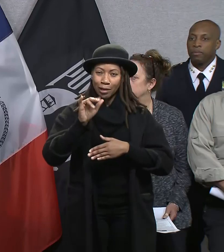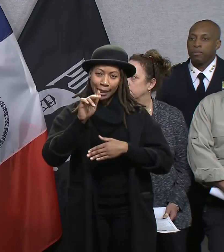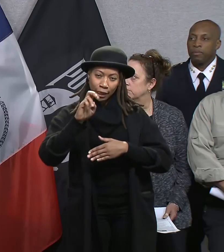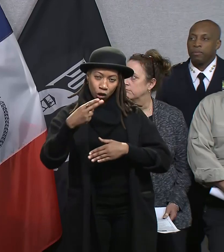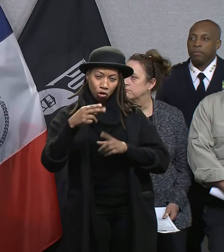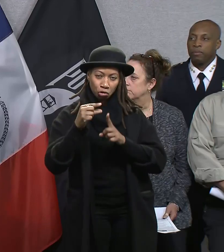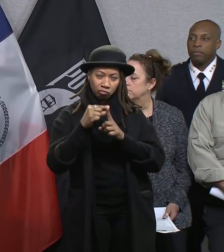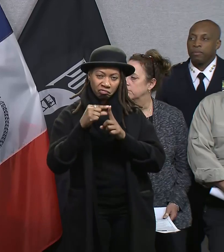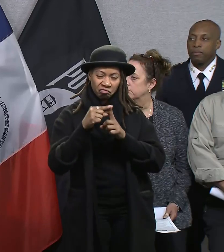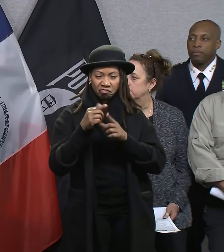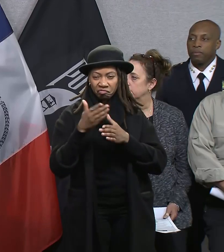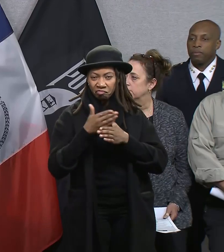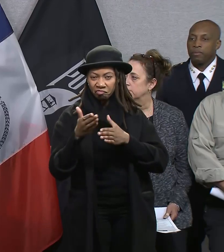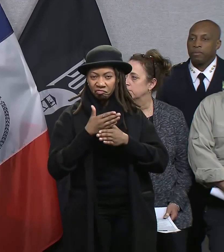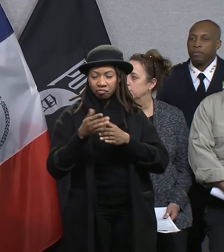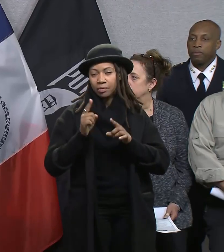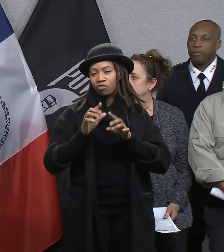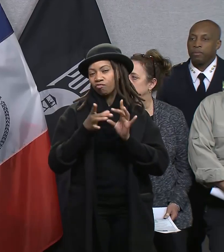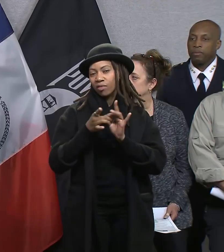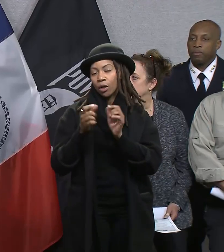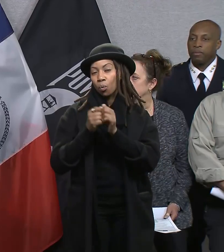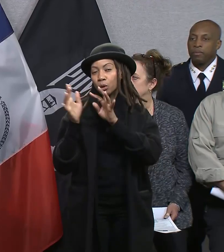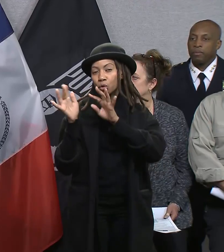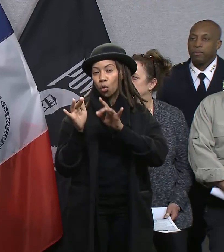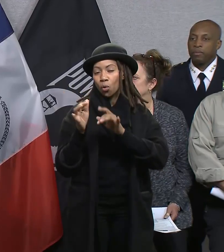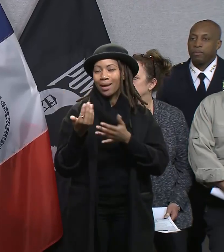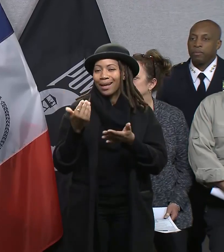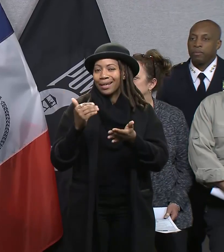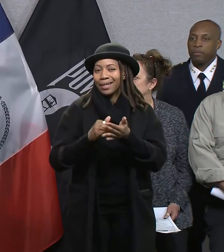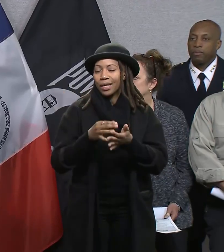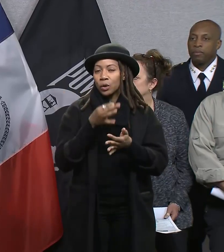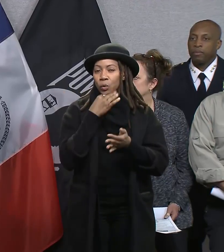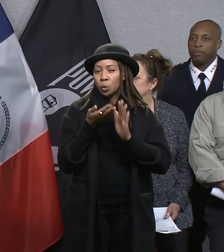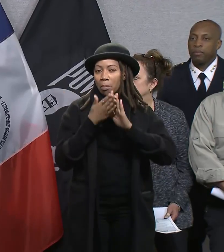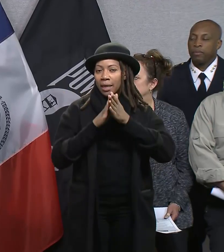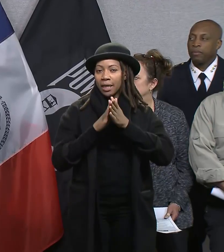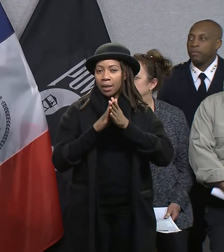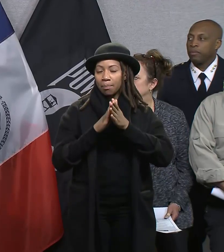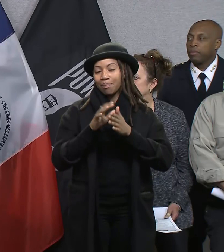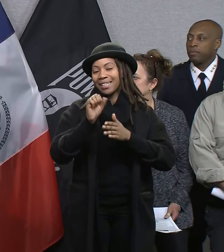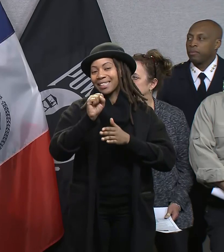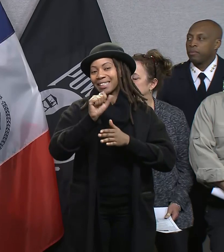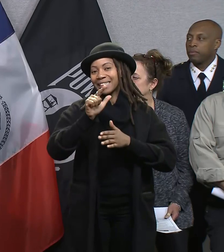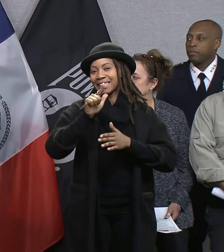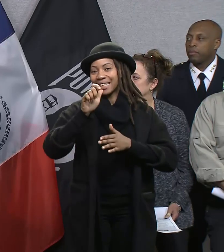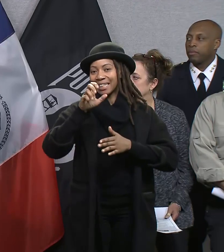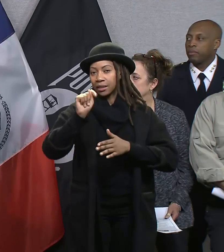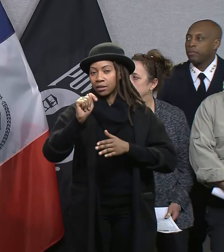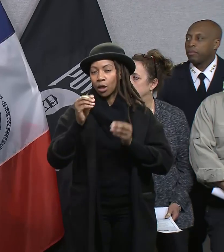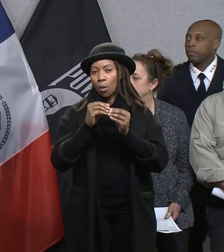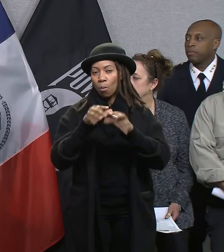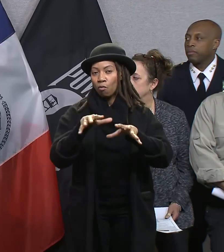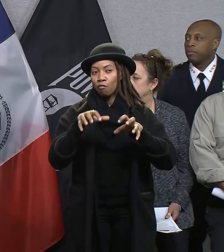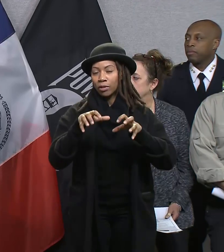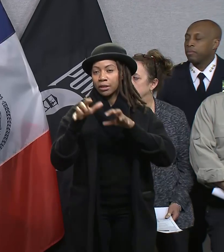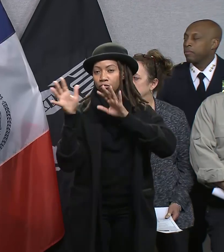RIGHT NOW WHAT WE HAVE IS WHAT APPEARS TO BE SOMETHING IN THE